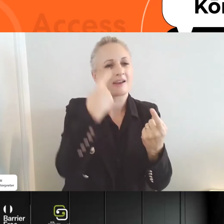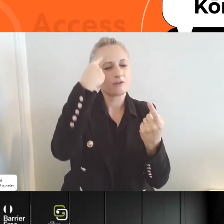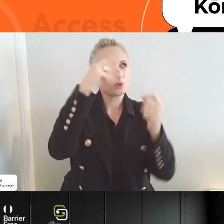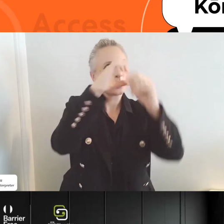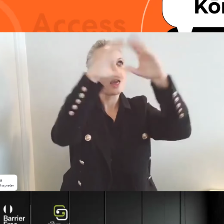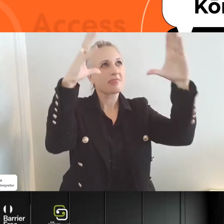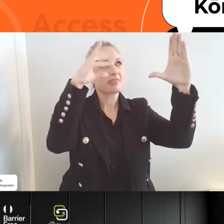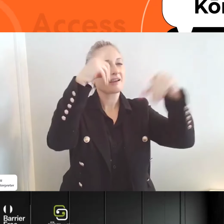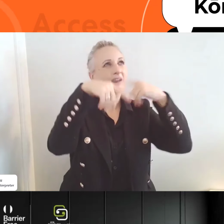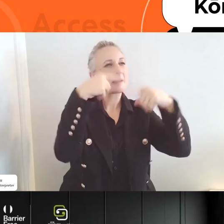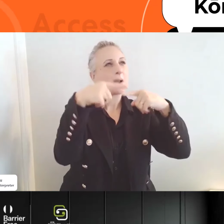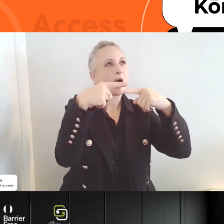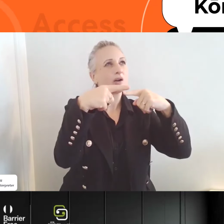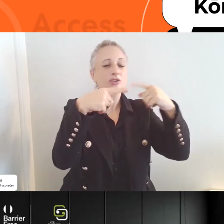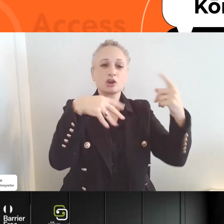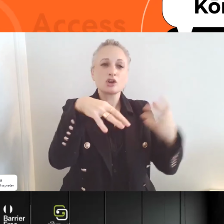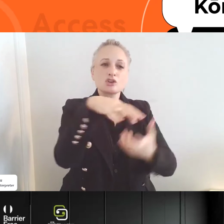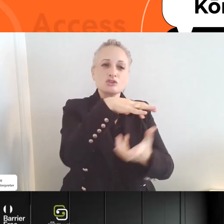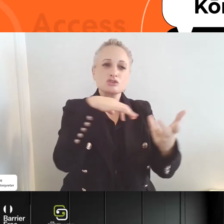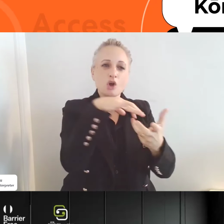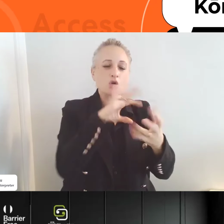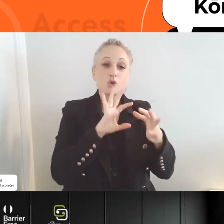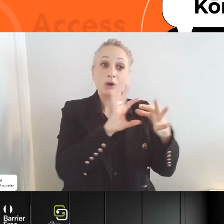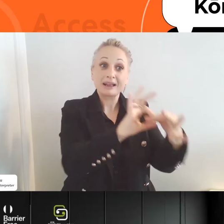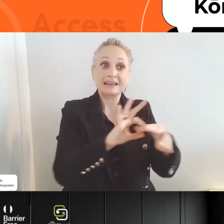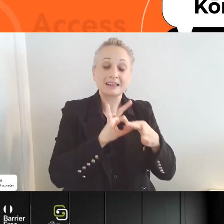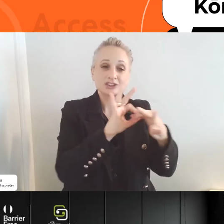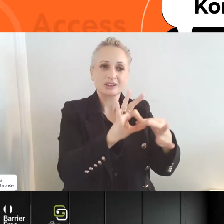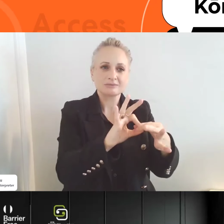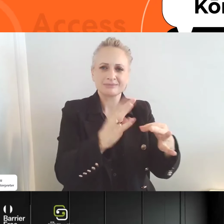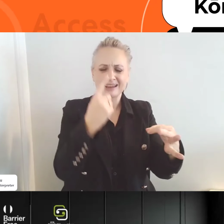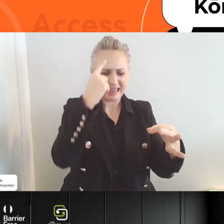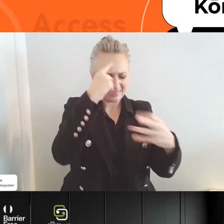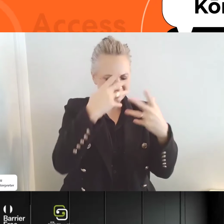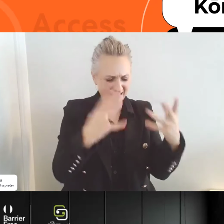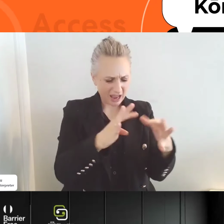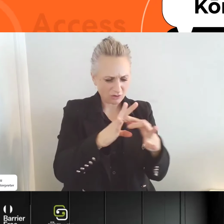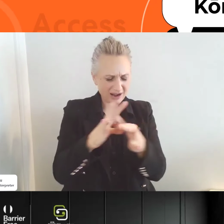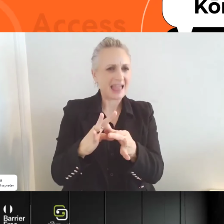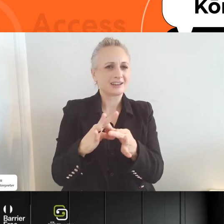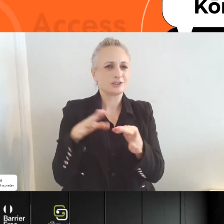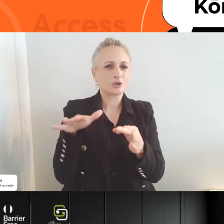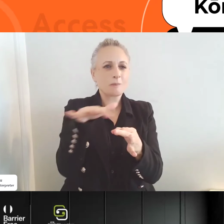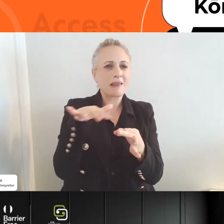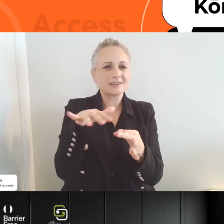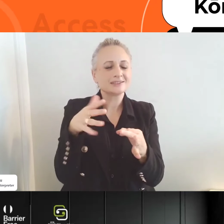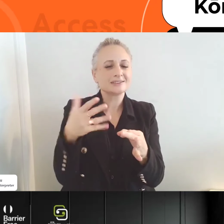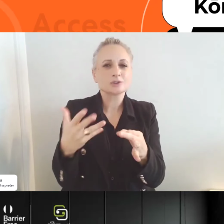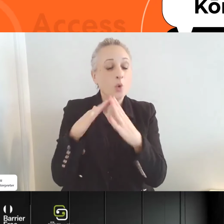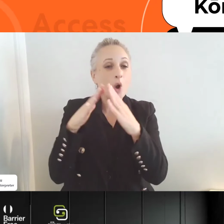of not building places and houses with universal design from scratch.